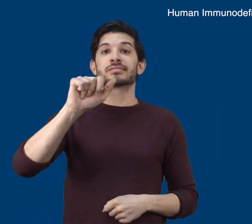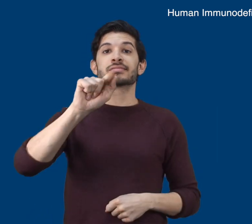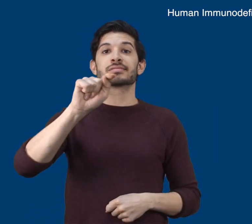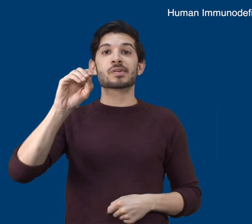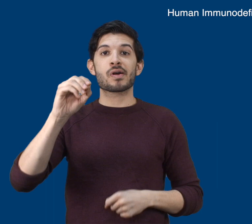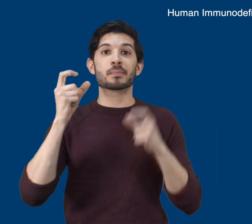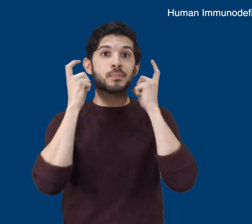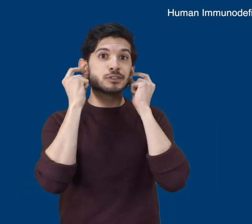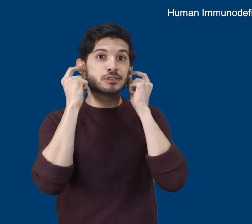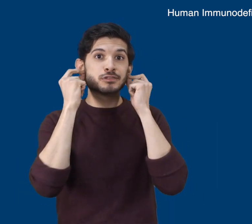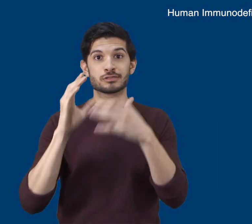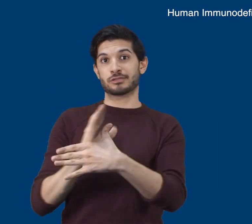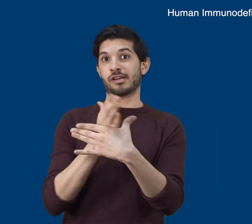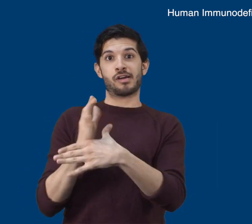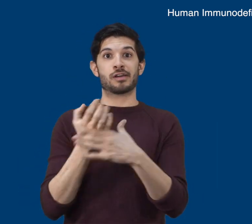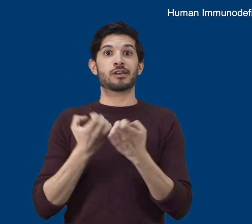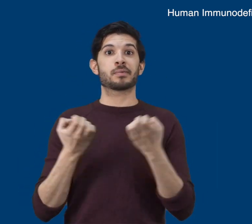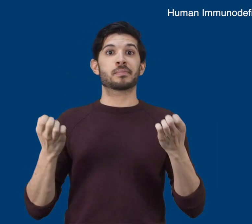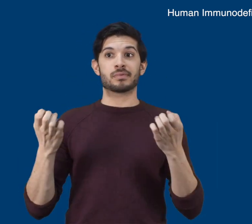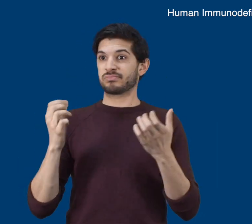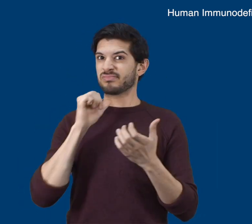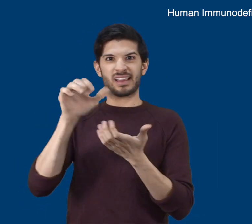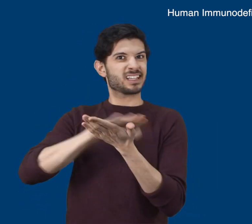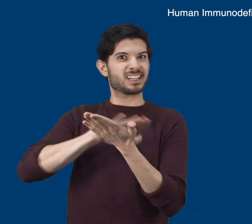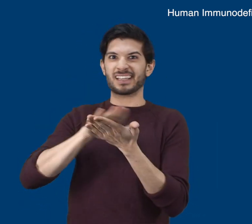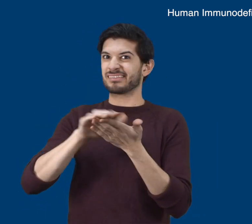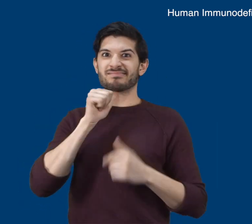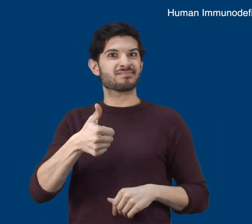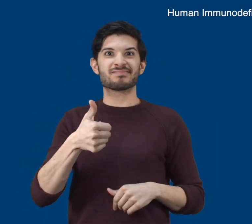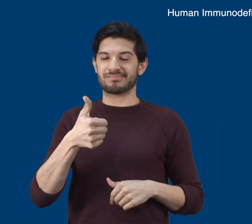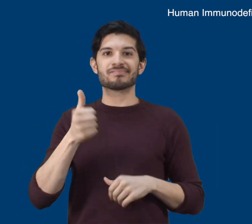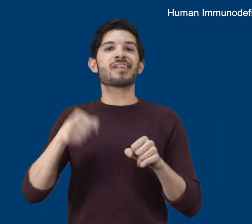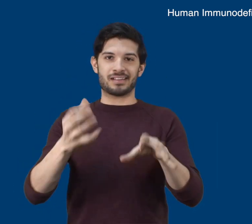tattoo & piercing equipment that is not properly cleaned.